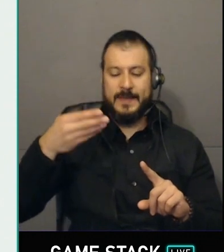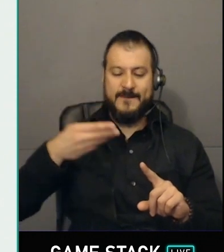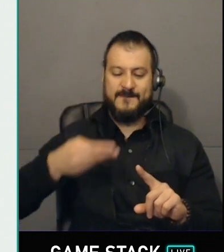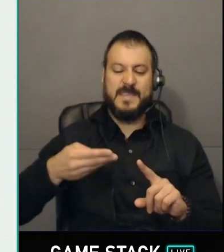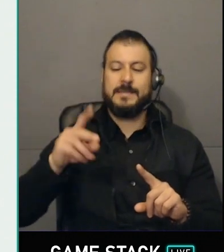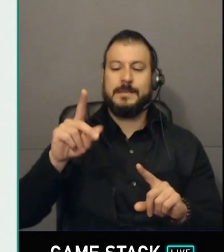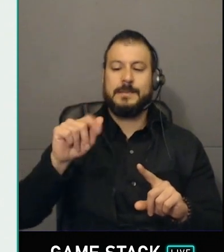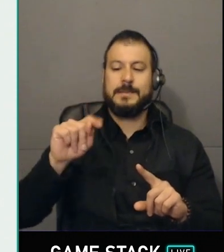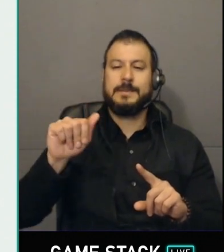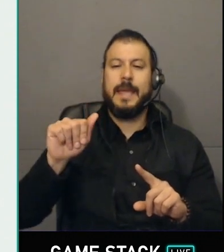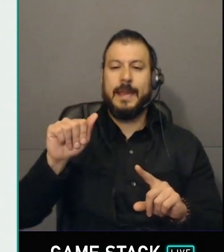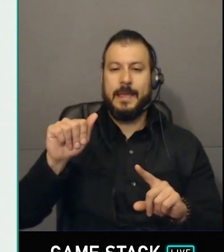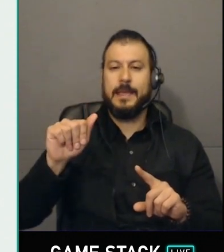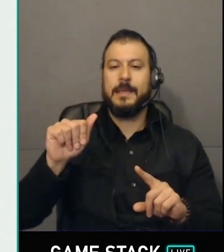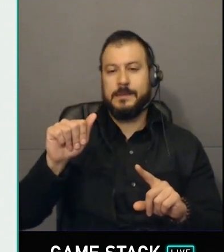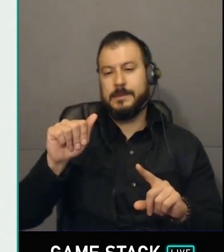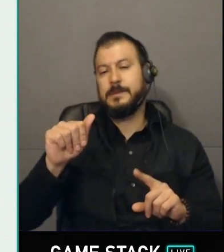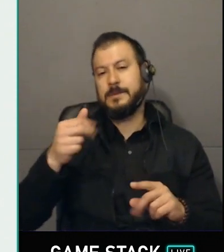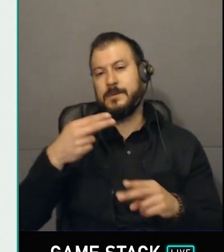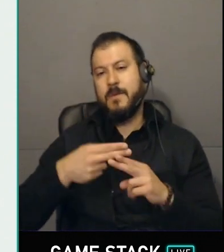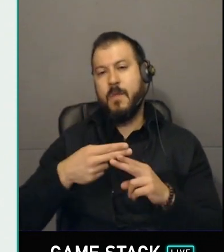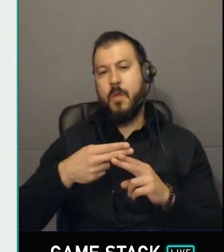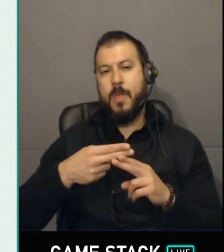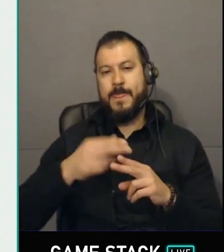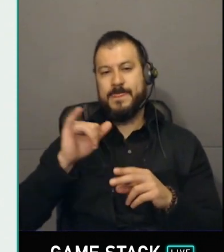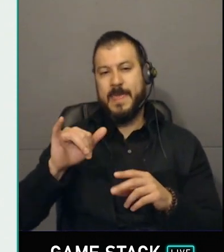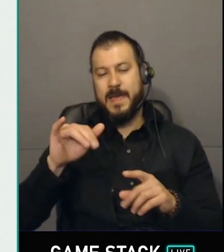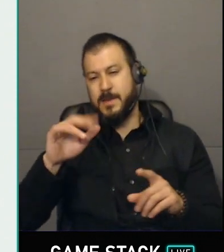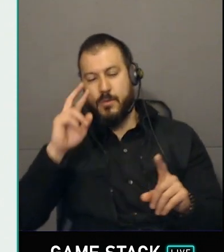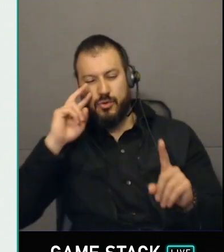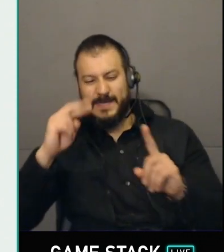that is what we call perceptual parameters.